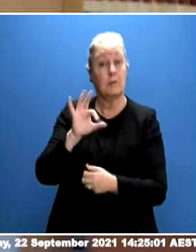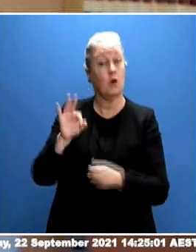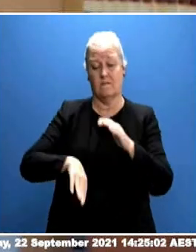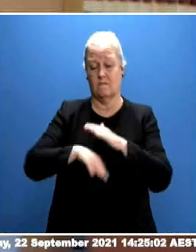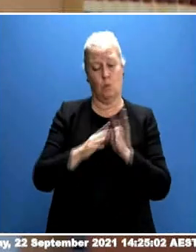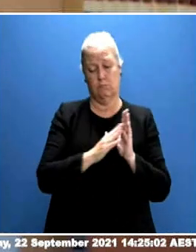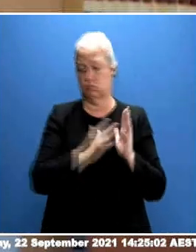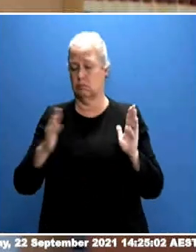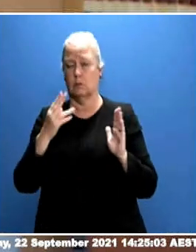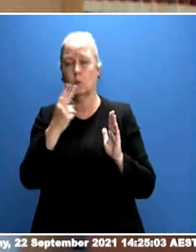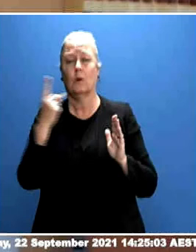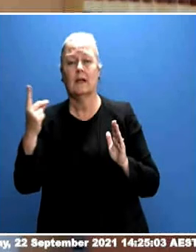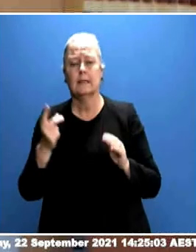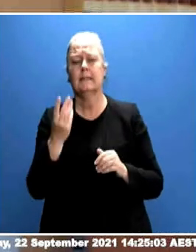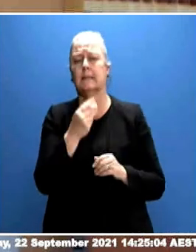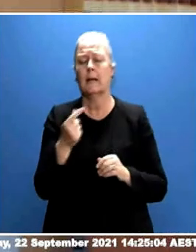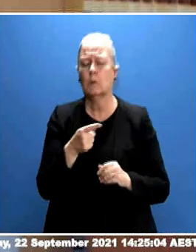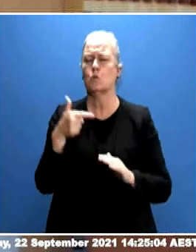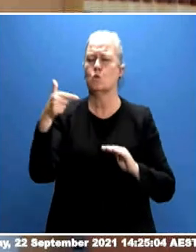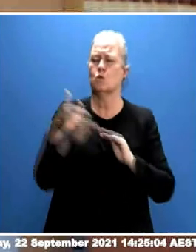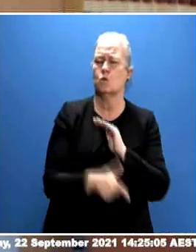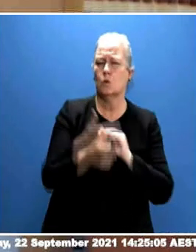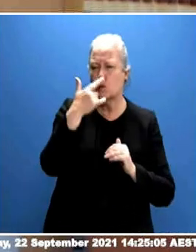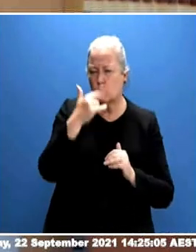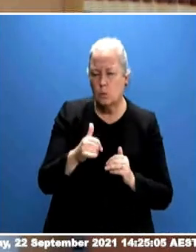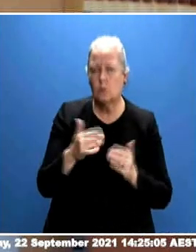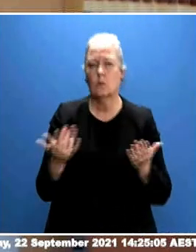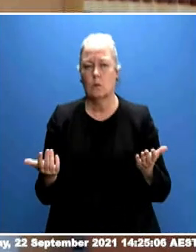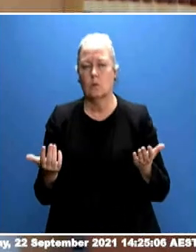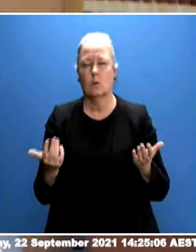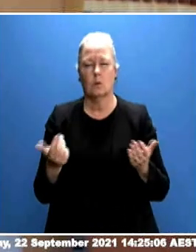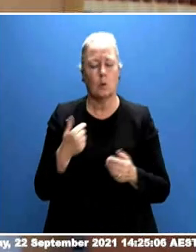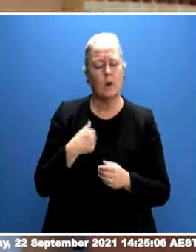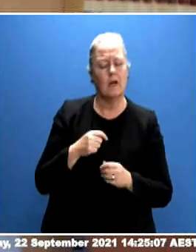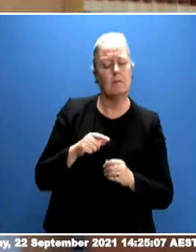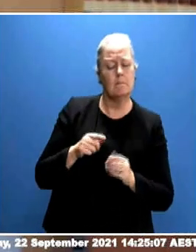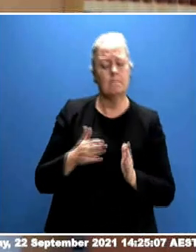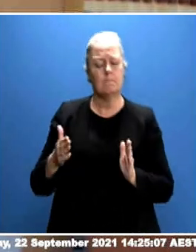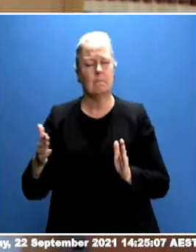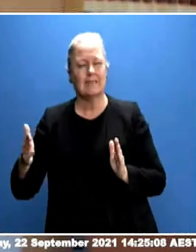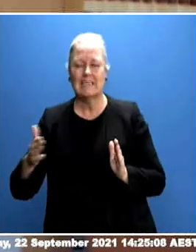Some very complex cases, of course, we look at, and there's a lot of planning around transition.